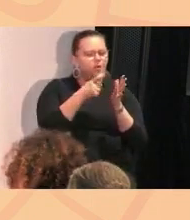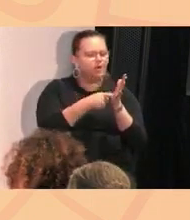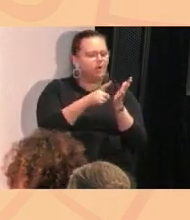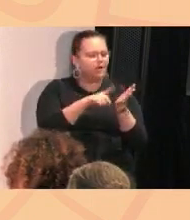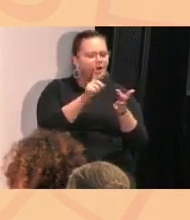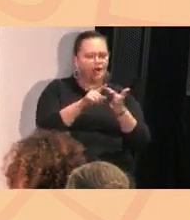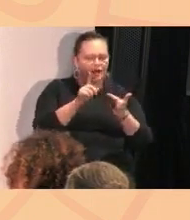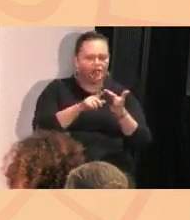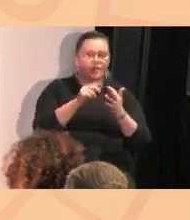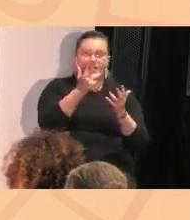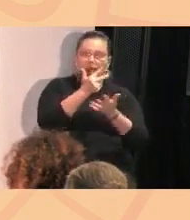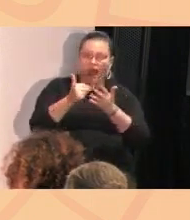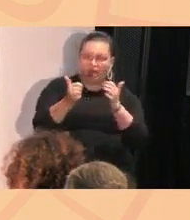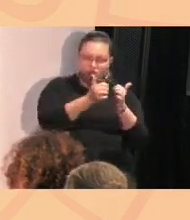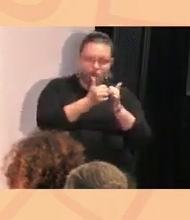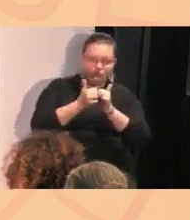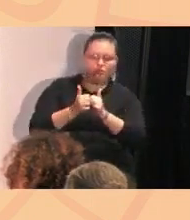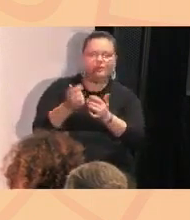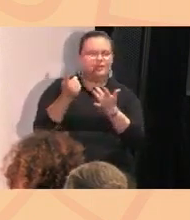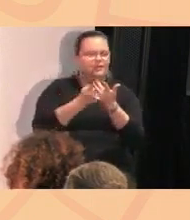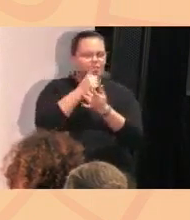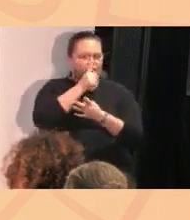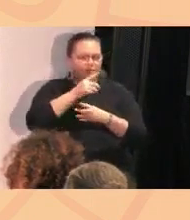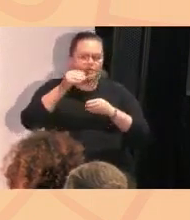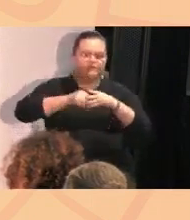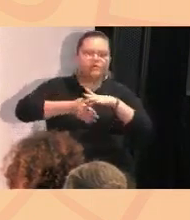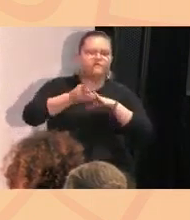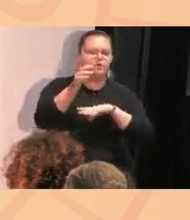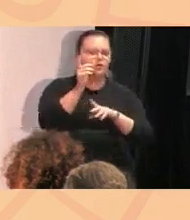And the specialty about it was they gathered